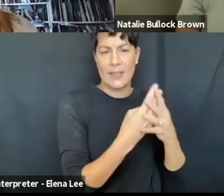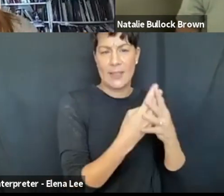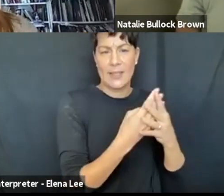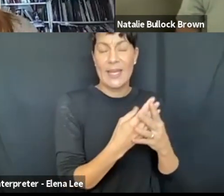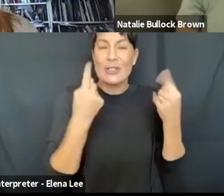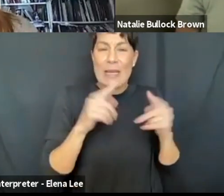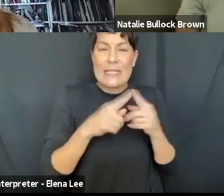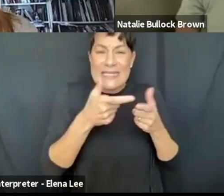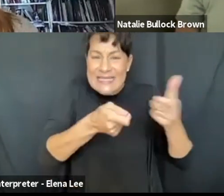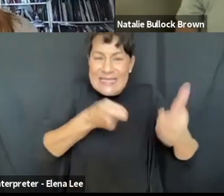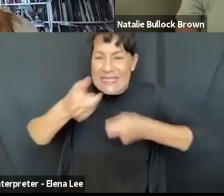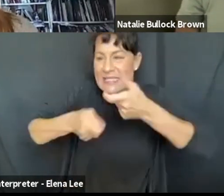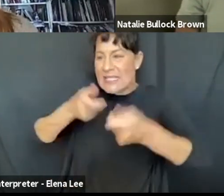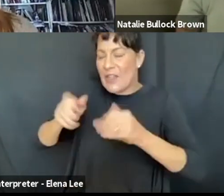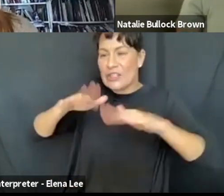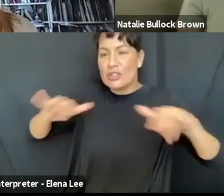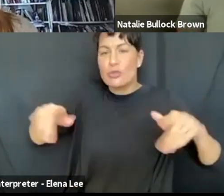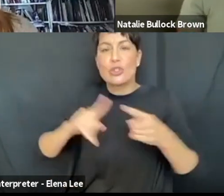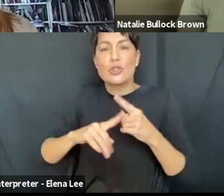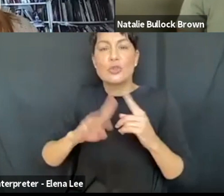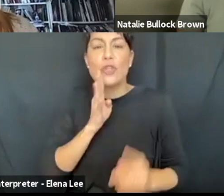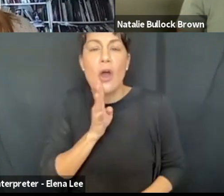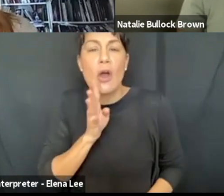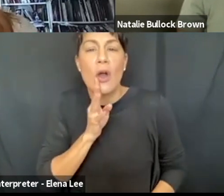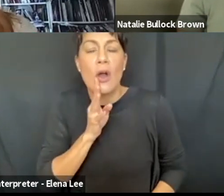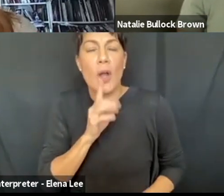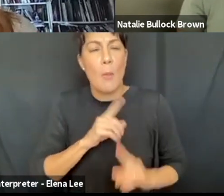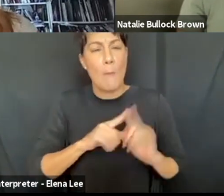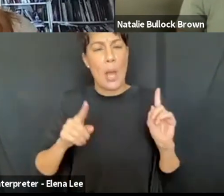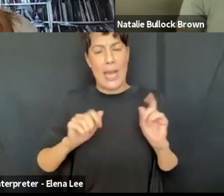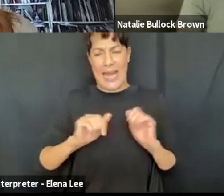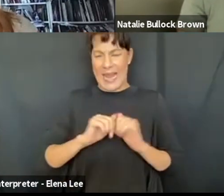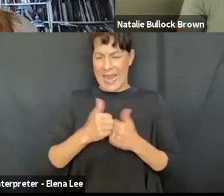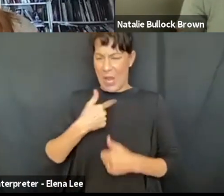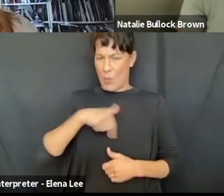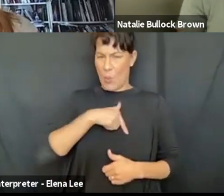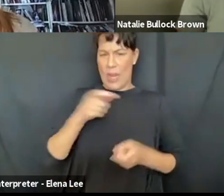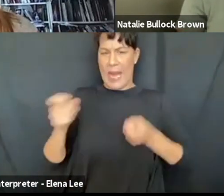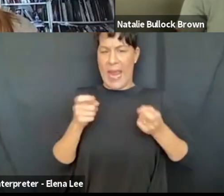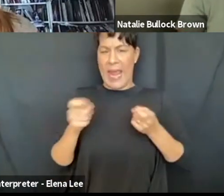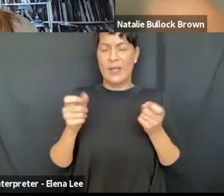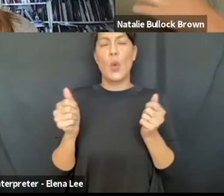And it's like, how are we handling this with the most care possible?